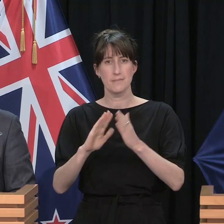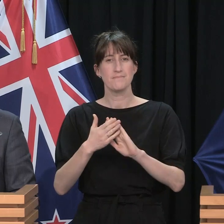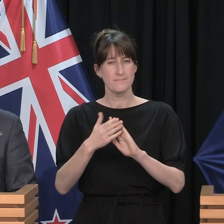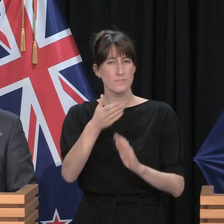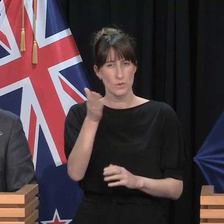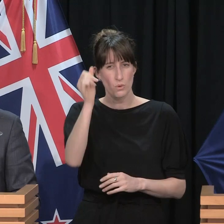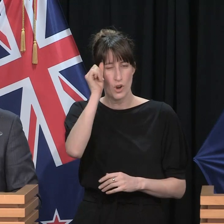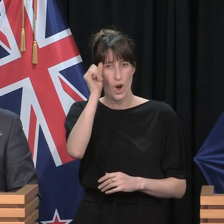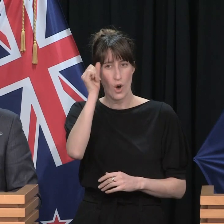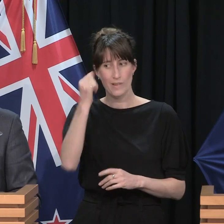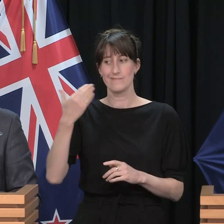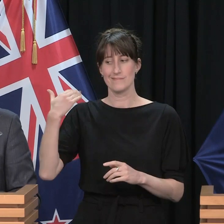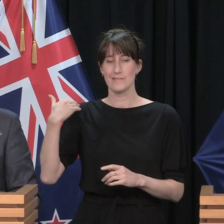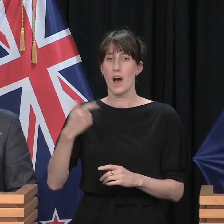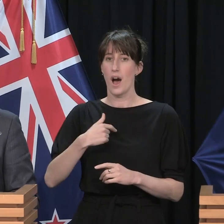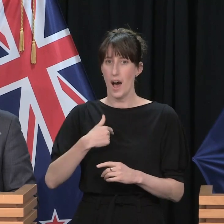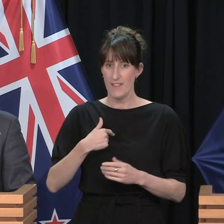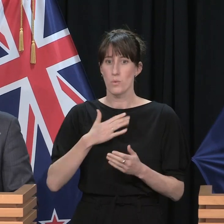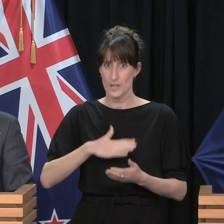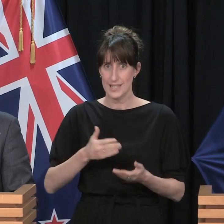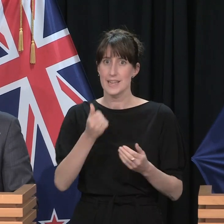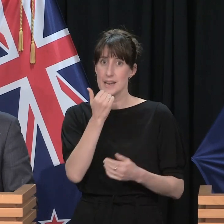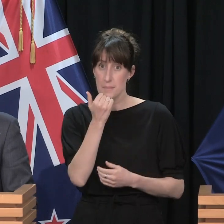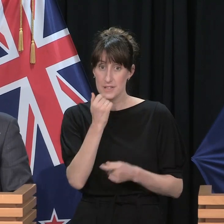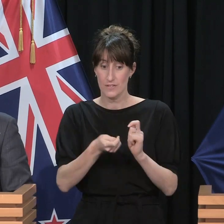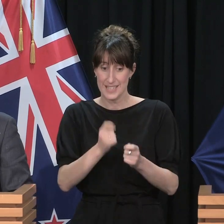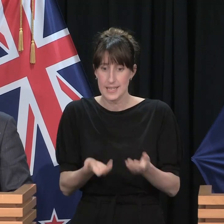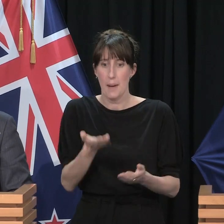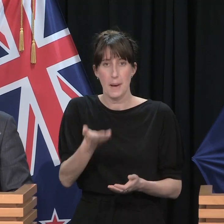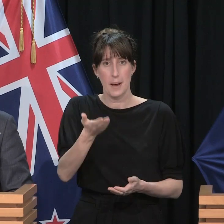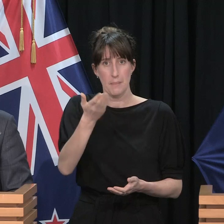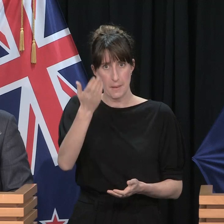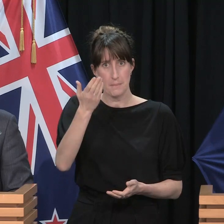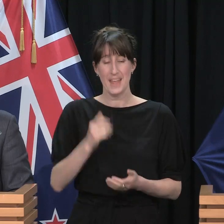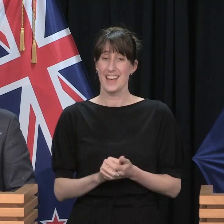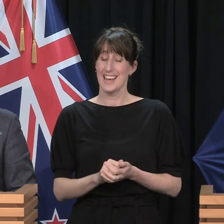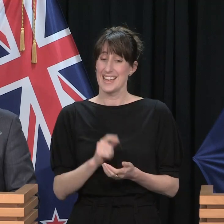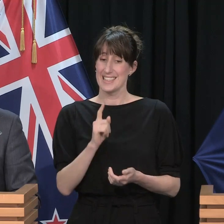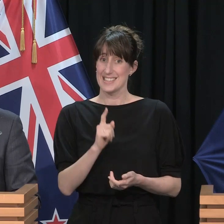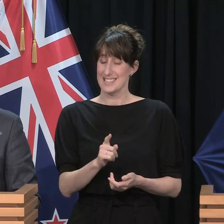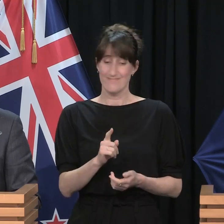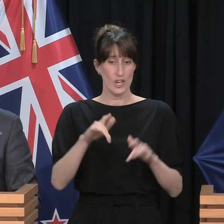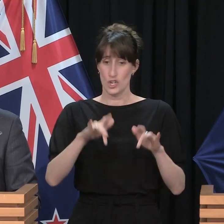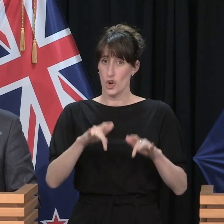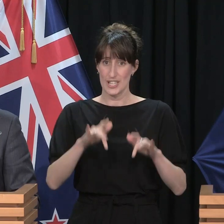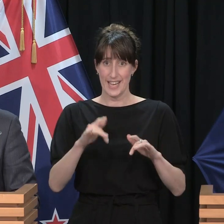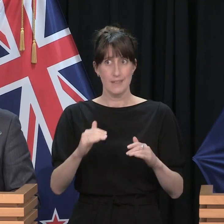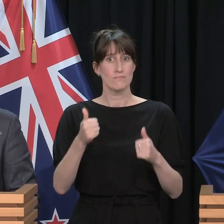community. As you know, we've been working over the last few weeks to get those testing numbers up. The testing